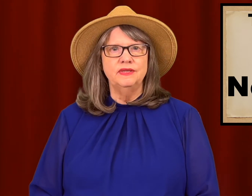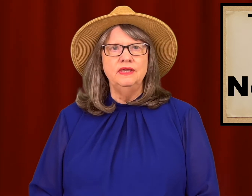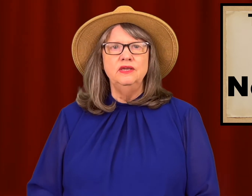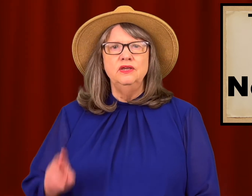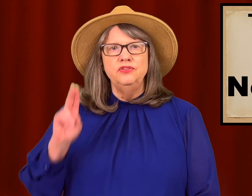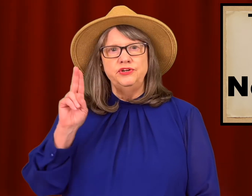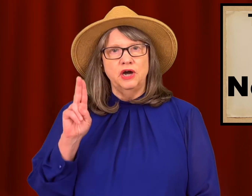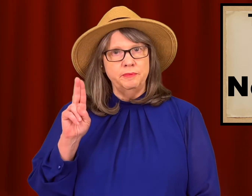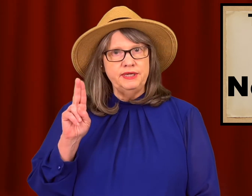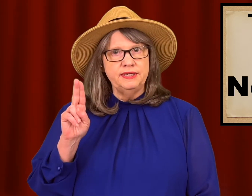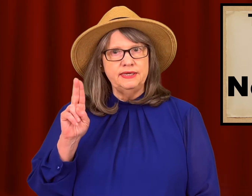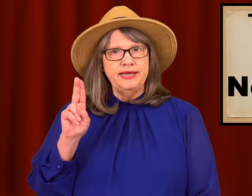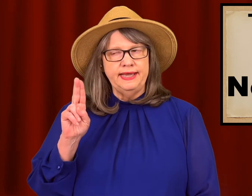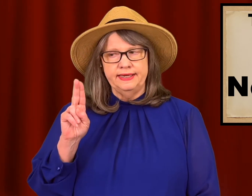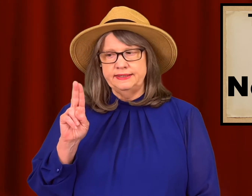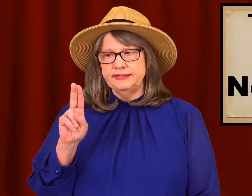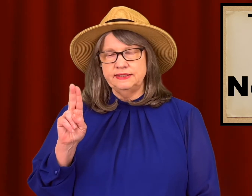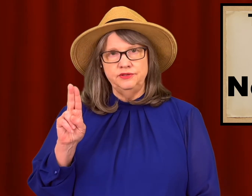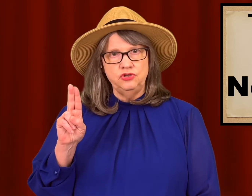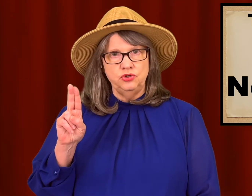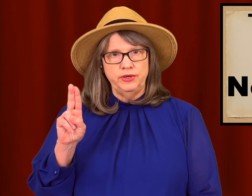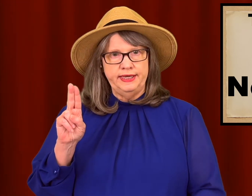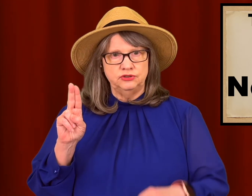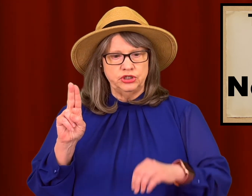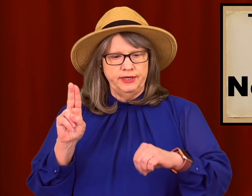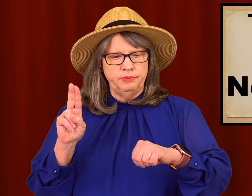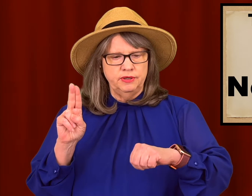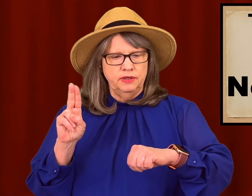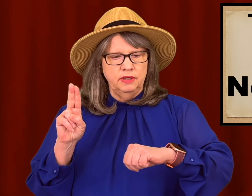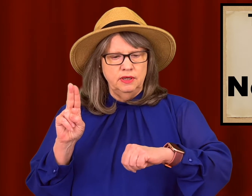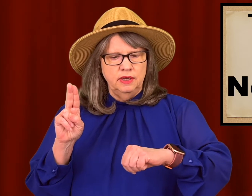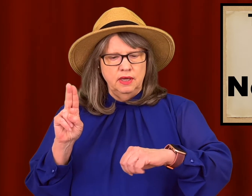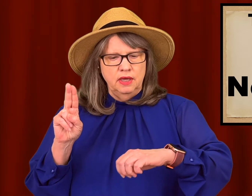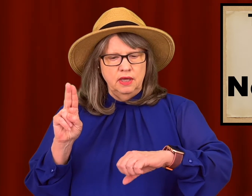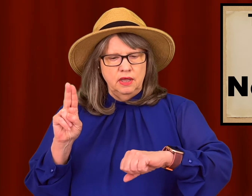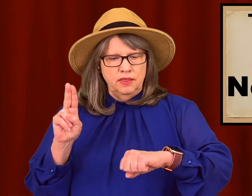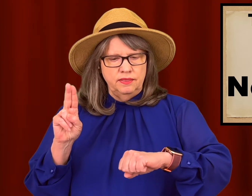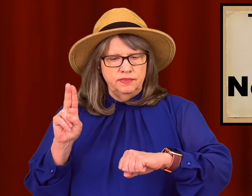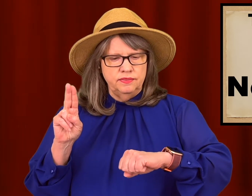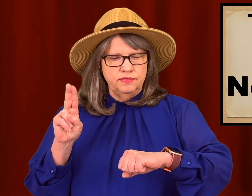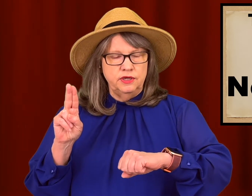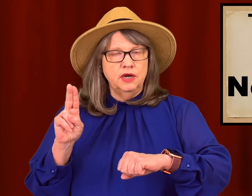The dominant hand is in the U handshape. The